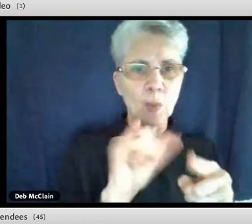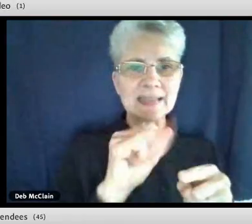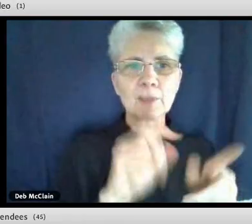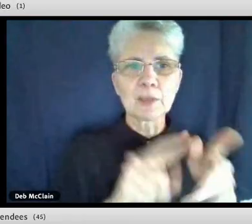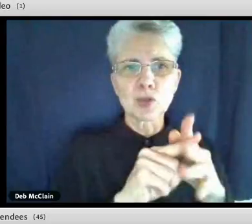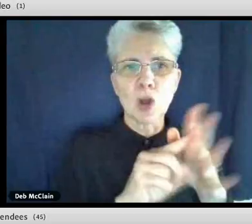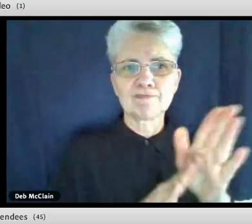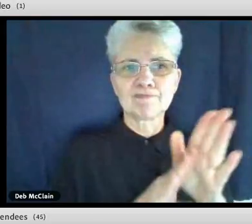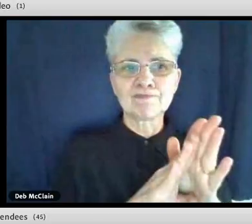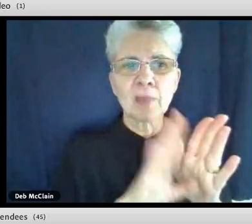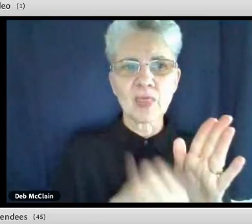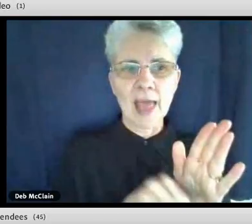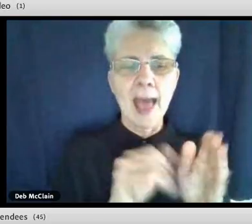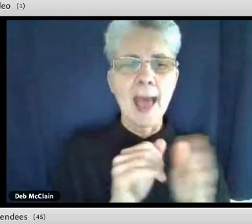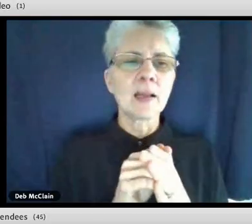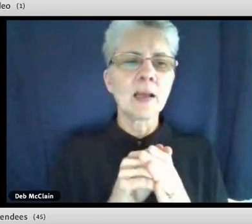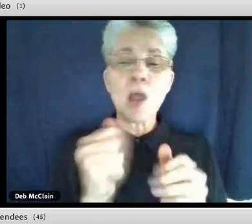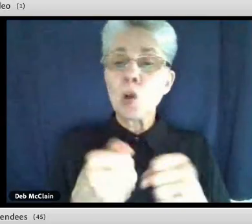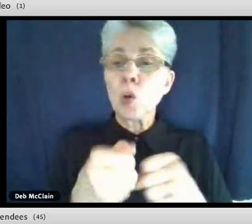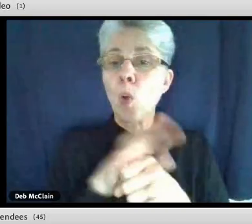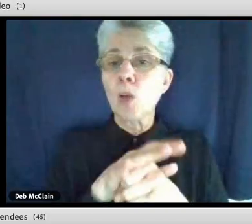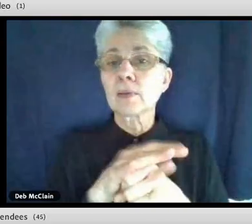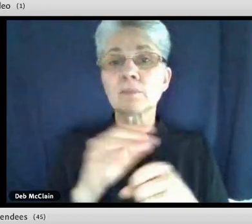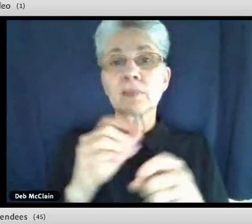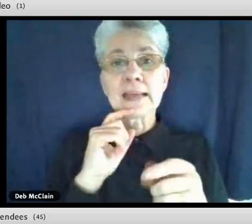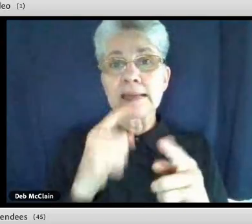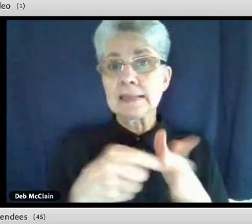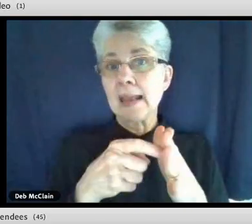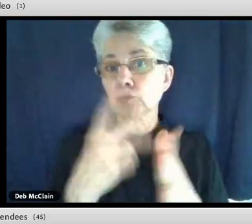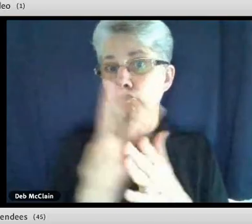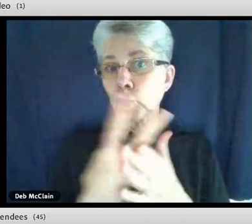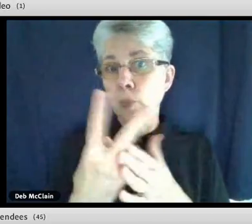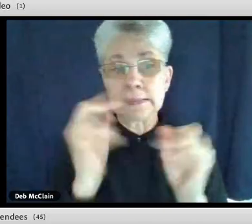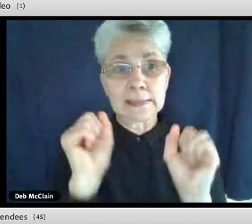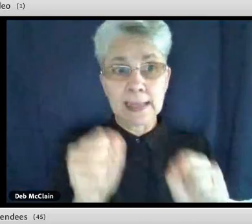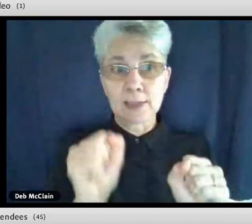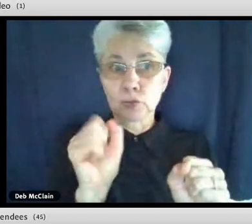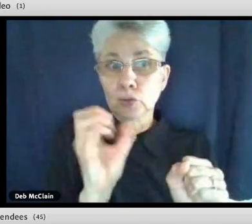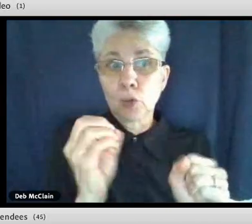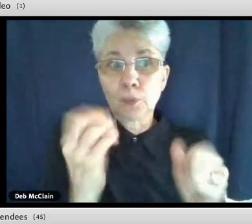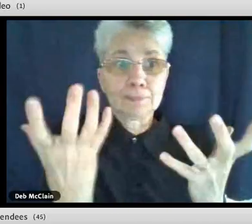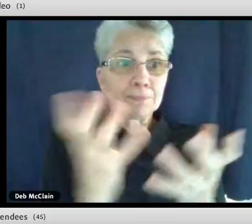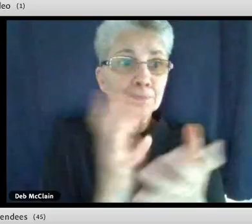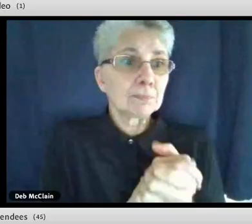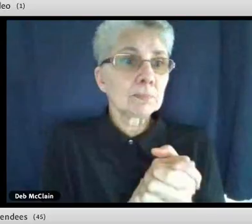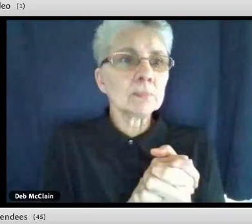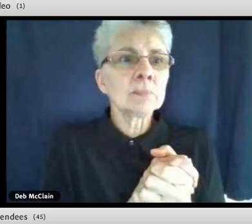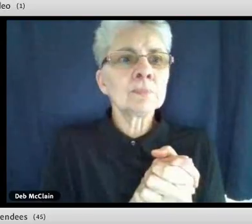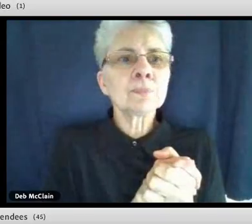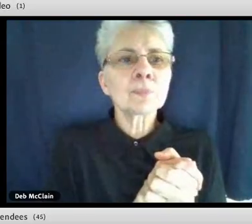and with the coronavirus, it can be up to 2 weeks. So Rosa can't hear anything.